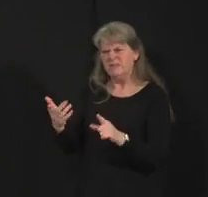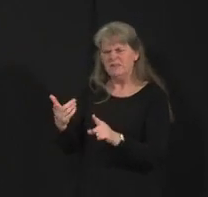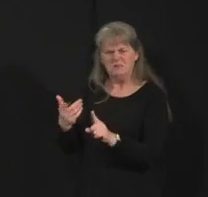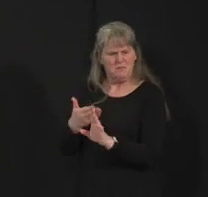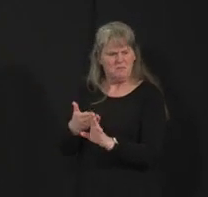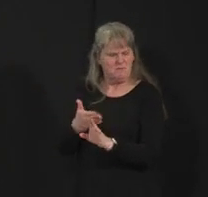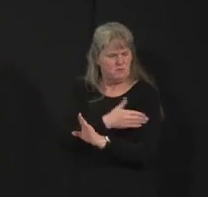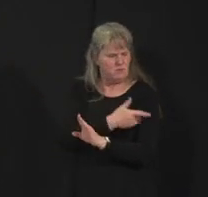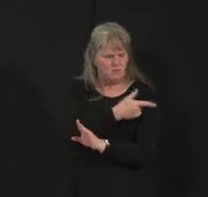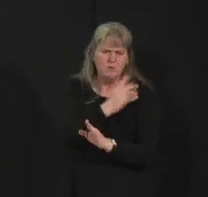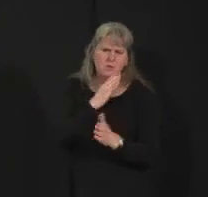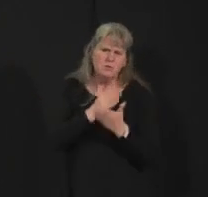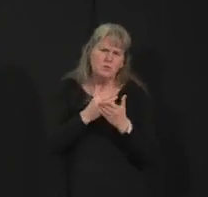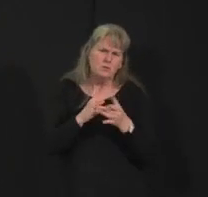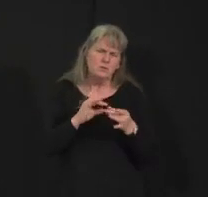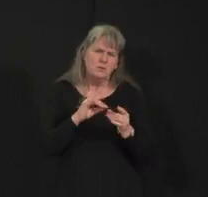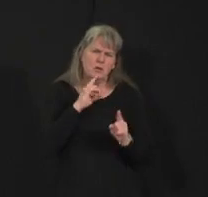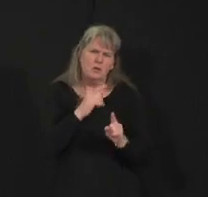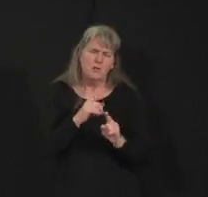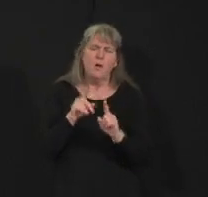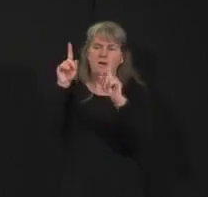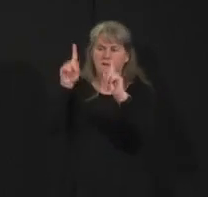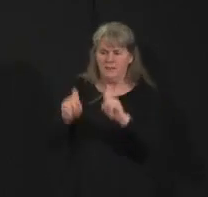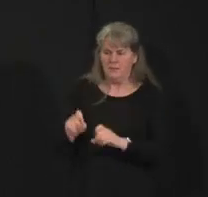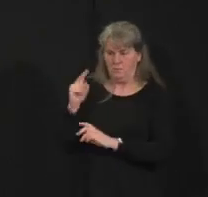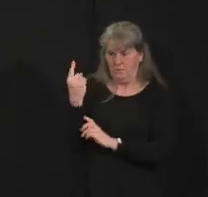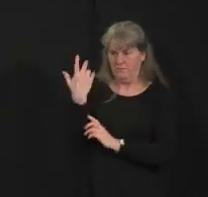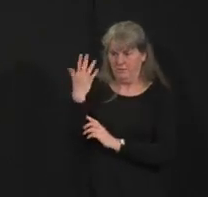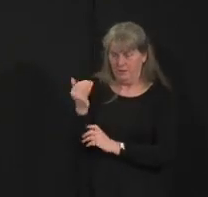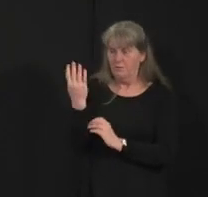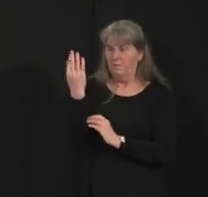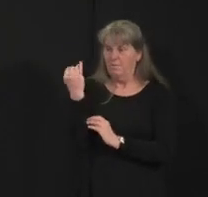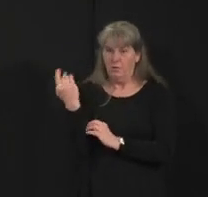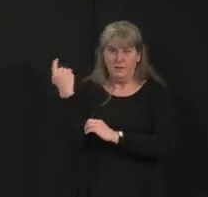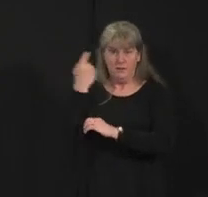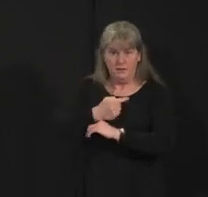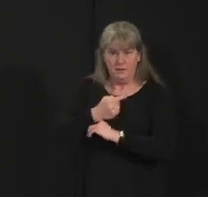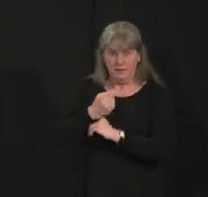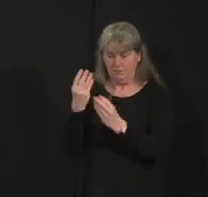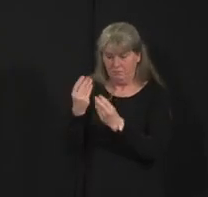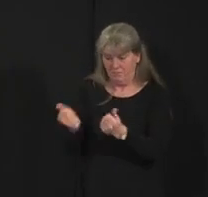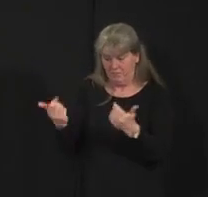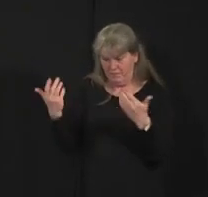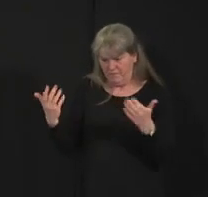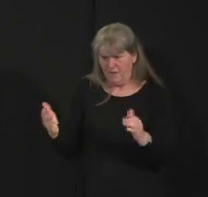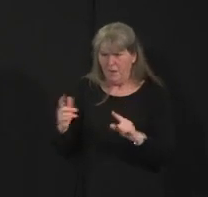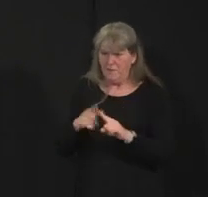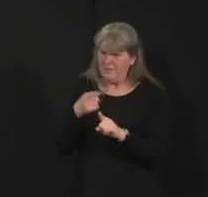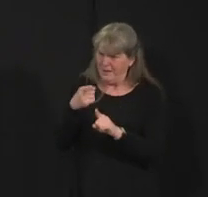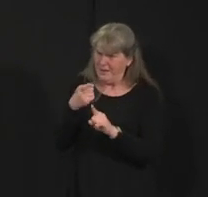have said in the past, they get tested once and they have to be clear for 14 days but can they